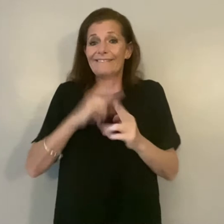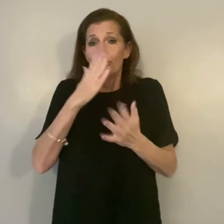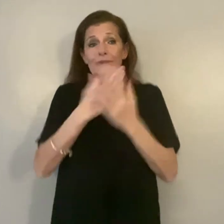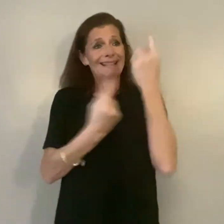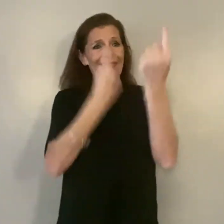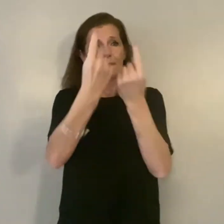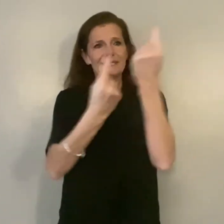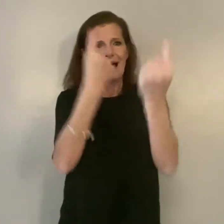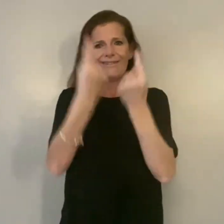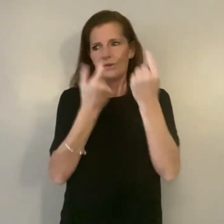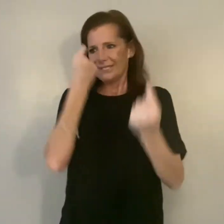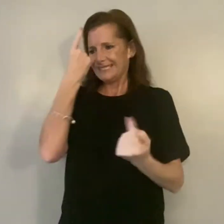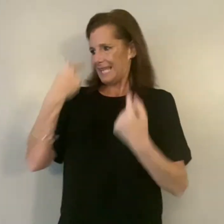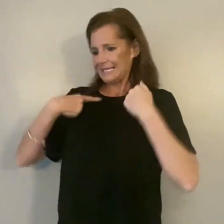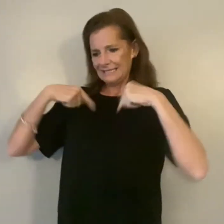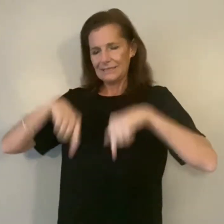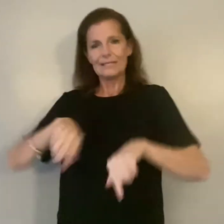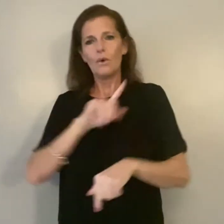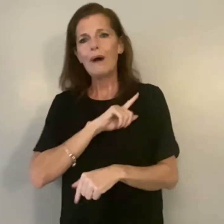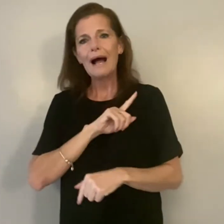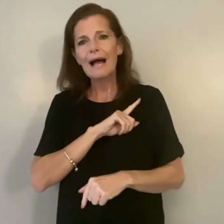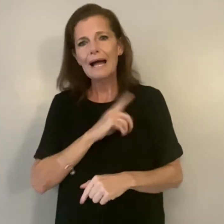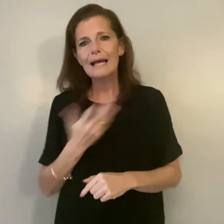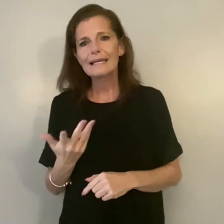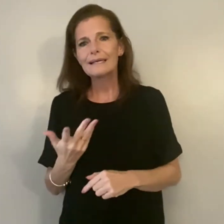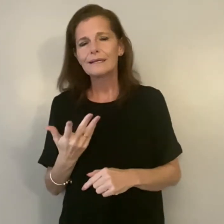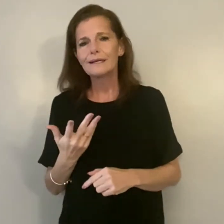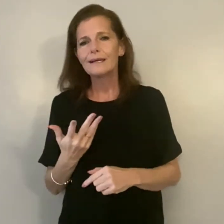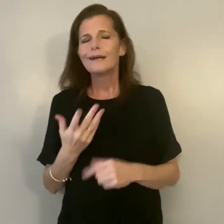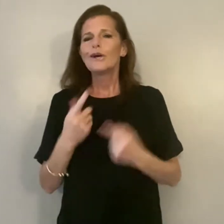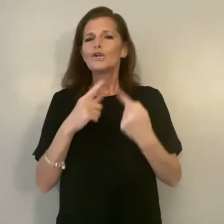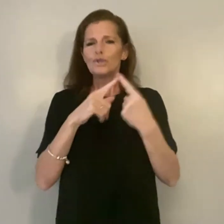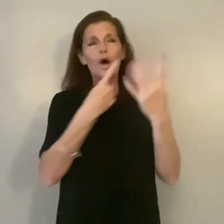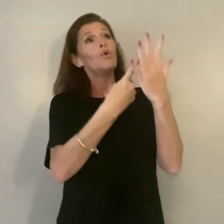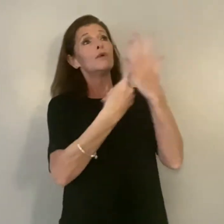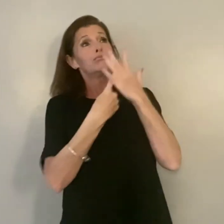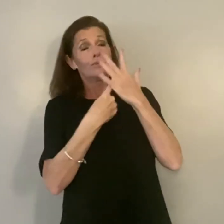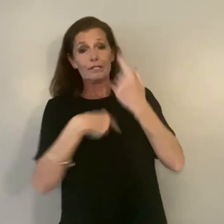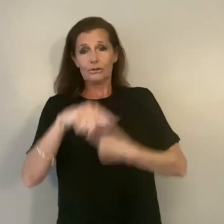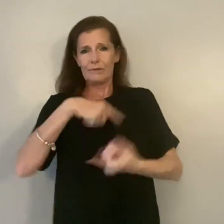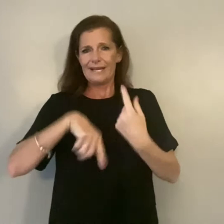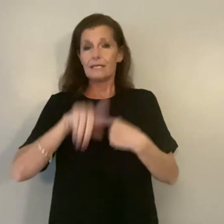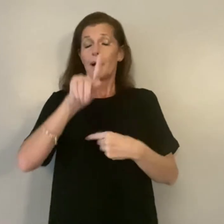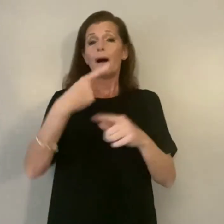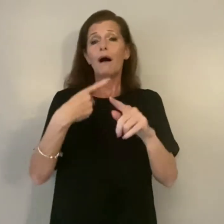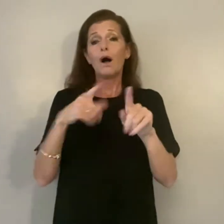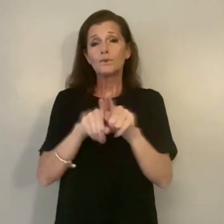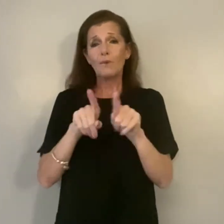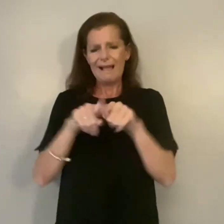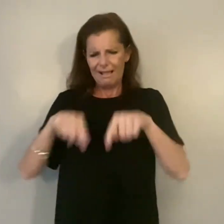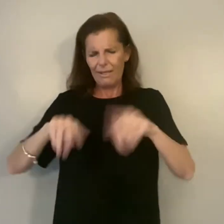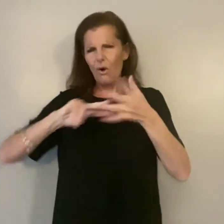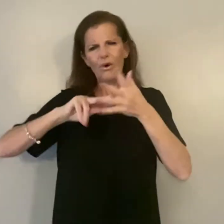is when they don't really necessarily understand what they're there for. It is a bit of that pressure thing, but it's also about sort of understanding what the organization is,